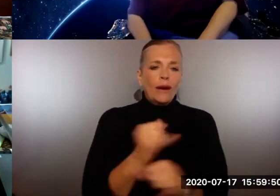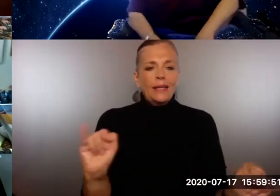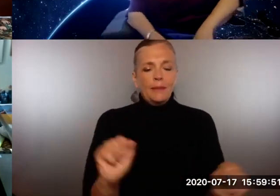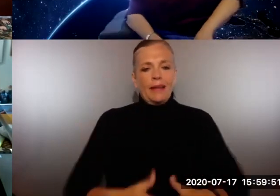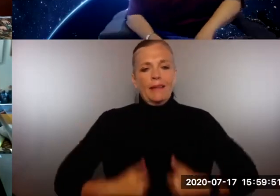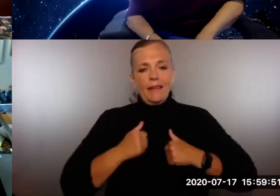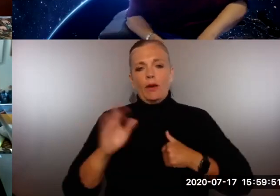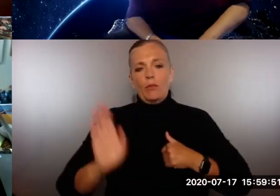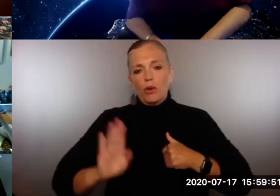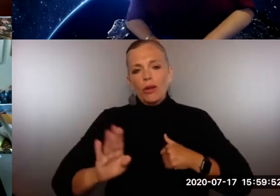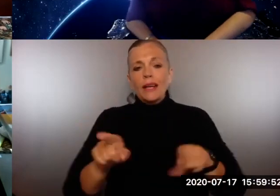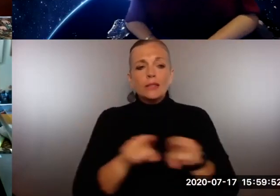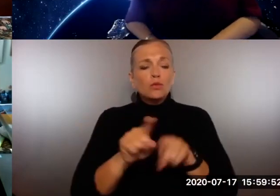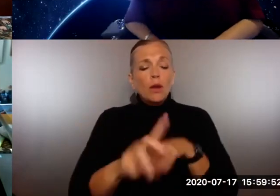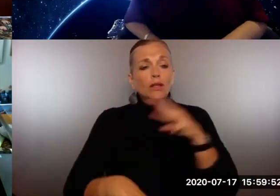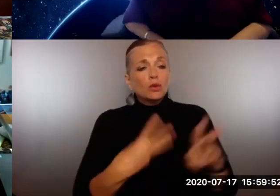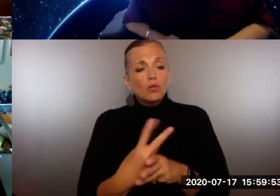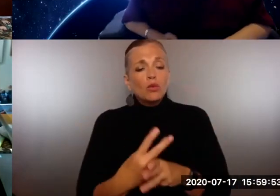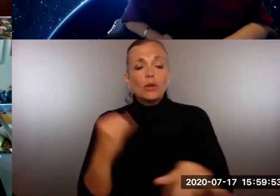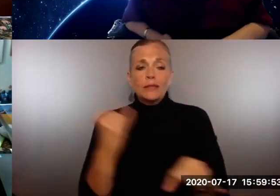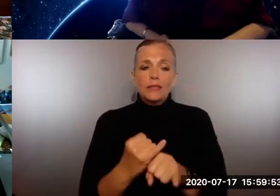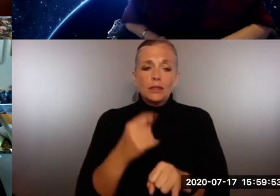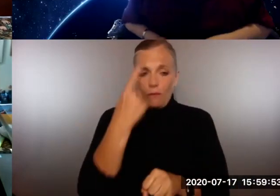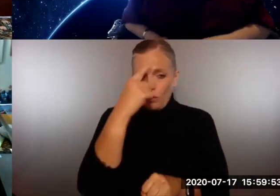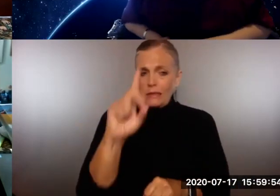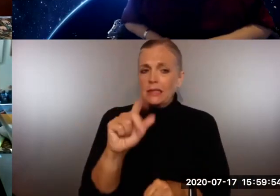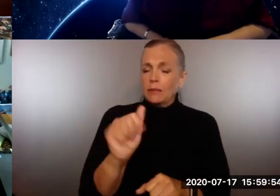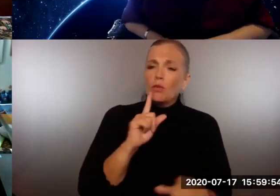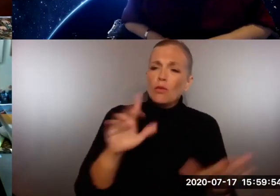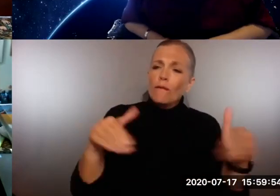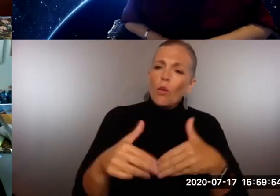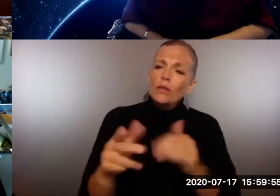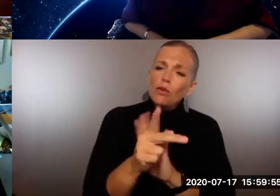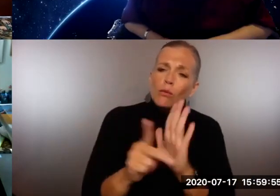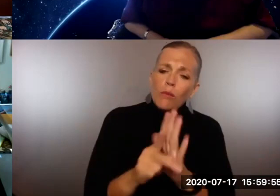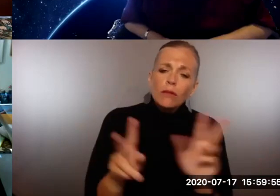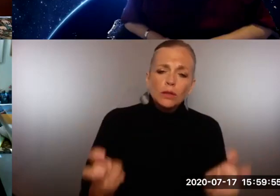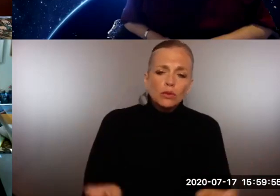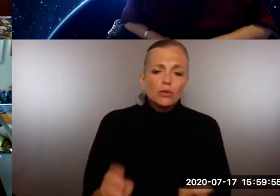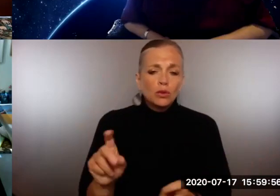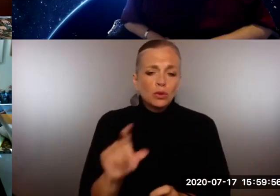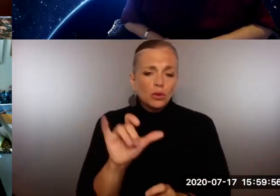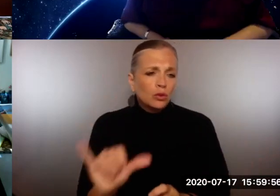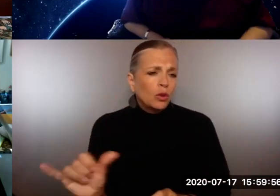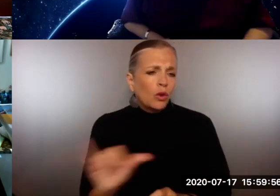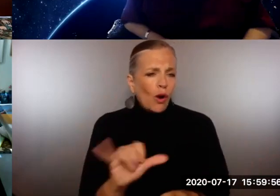which focuses on policy issues. Judy was also involved in the passing of most